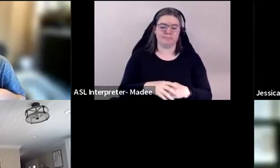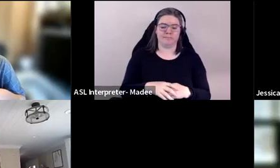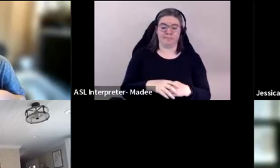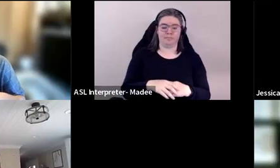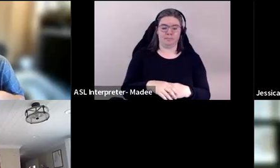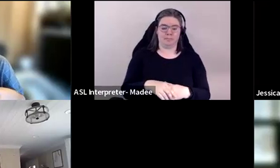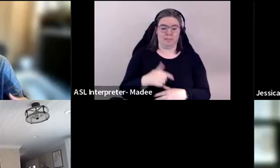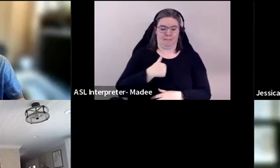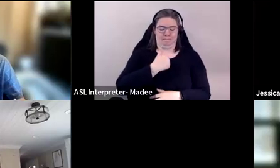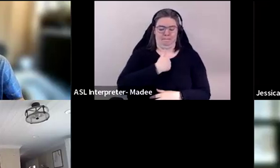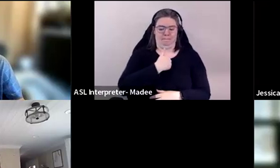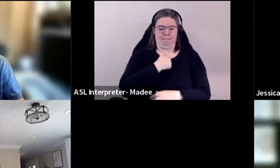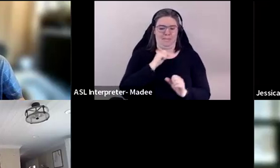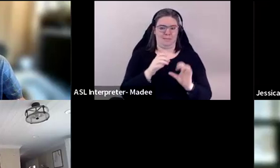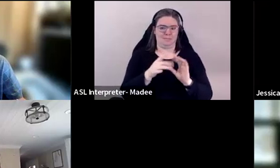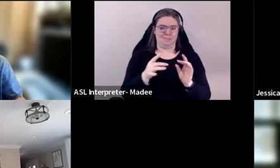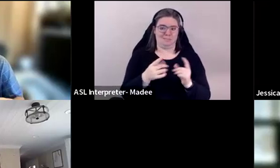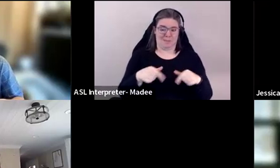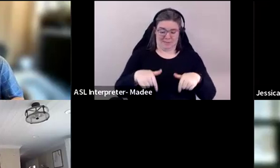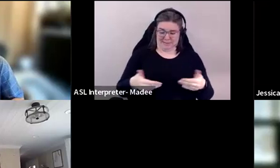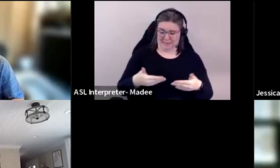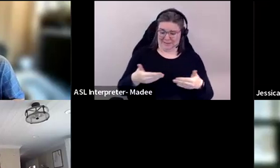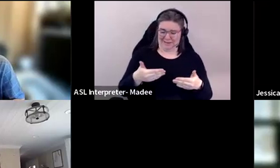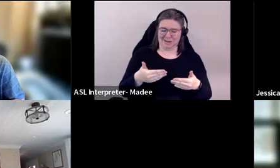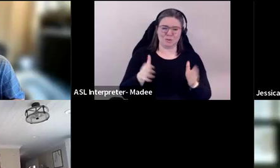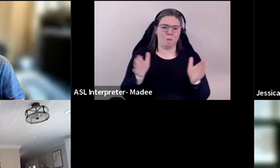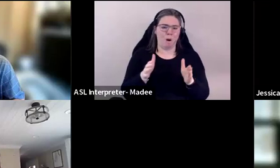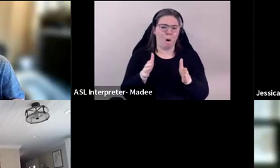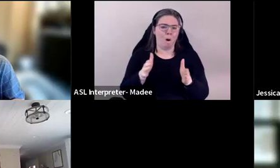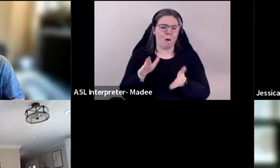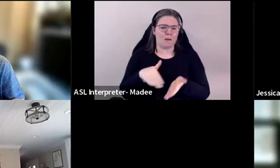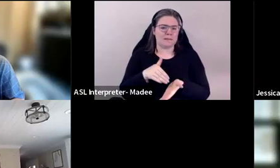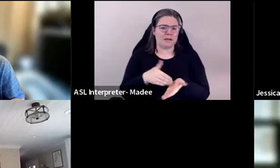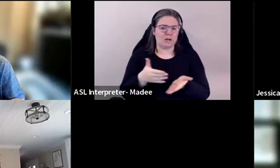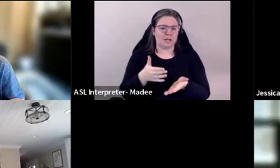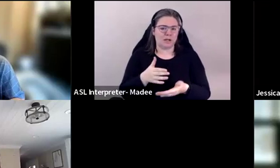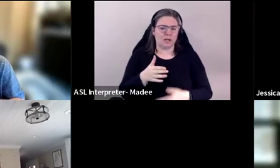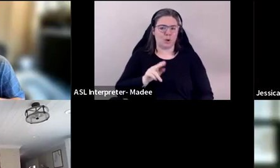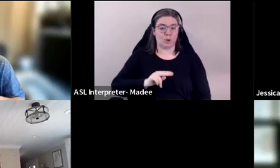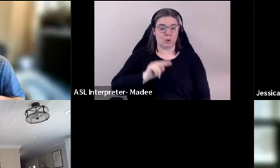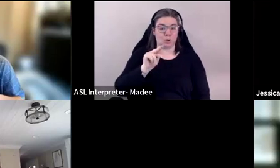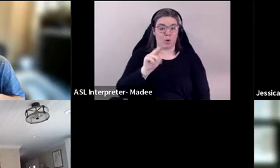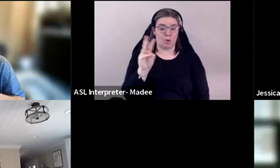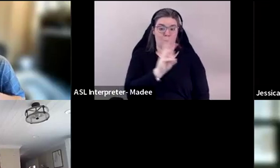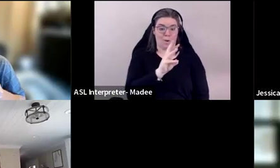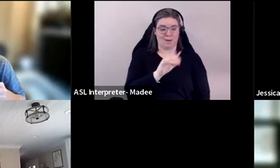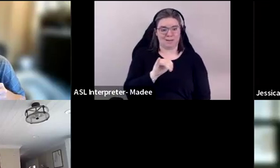Don Dew: like we're we're a small center in Northwest Iowa. One thing that we've actually had to